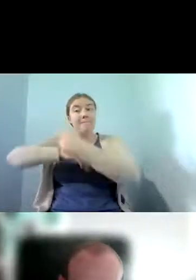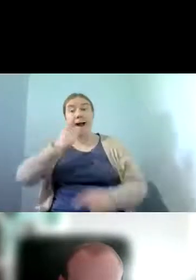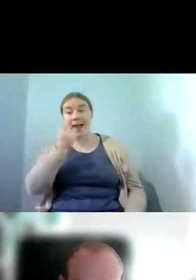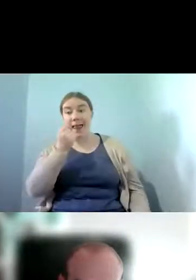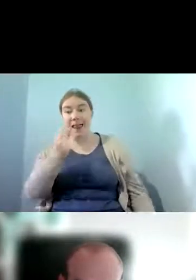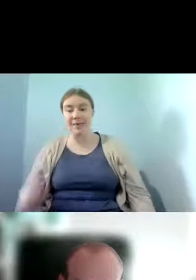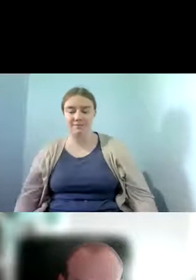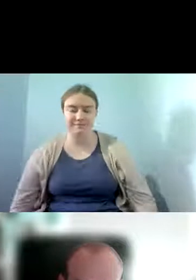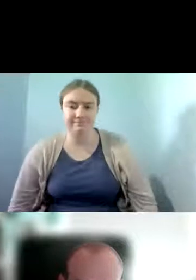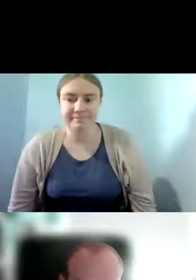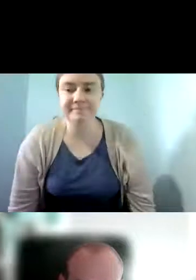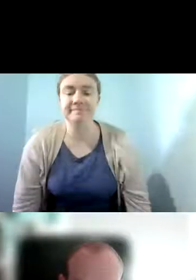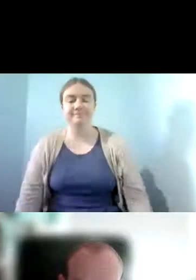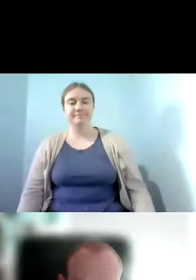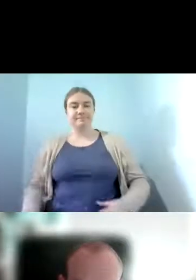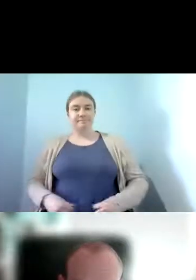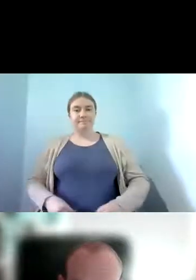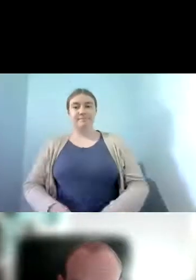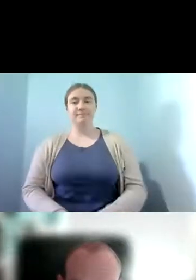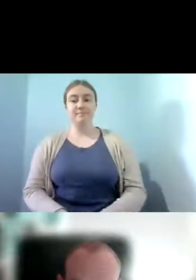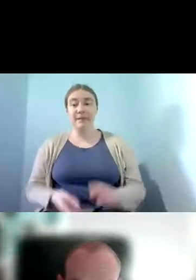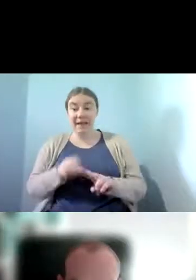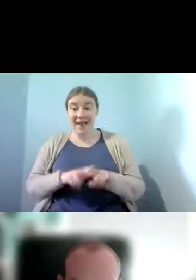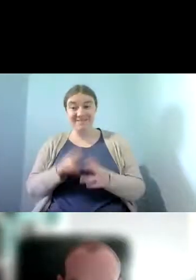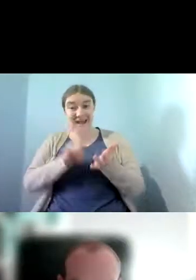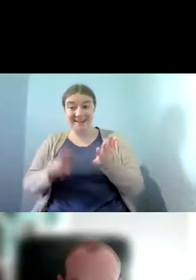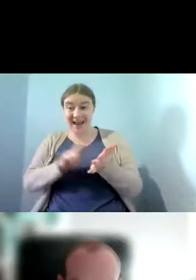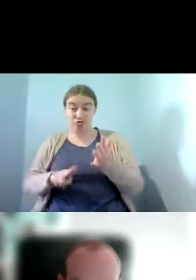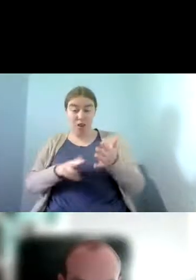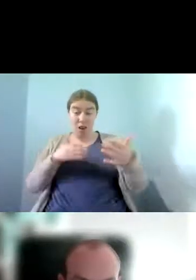where there are natural constraints and spaces limited more sophisticated fish plus structures